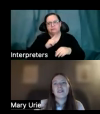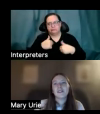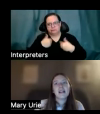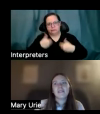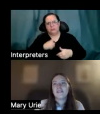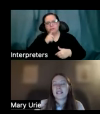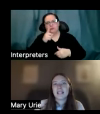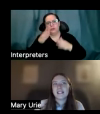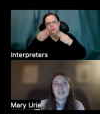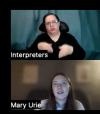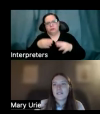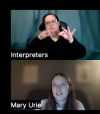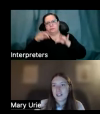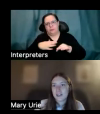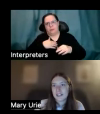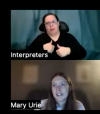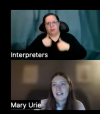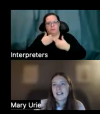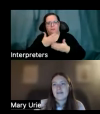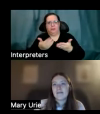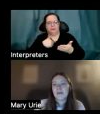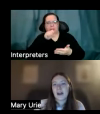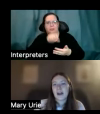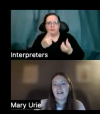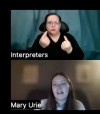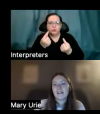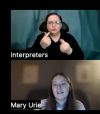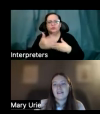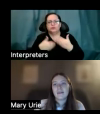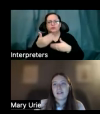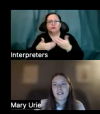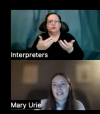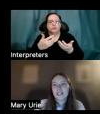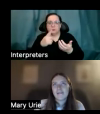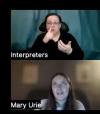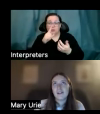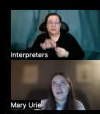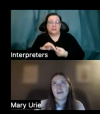your life things that you love to do that, especially if you